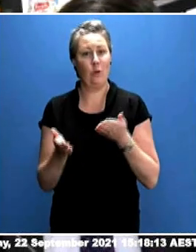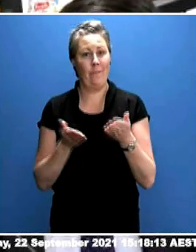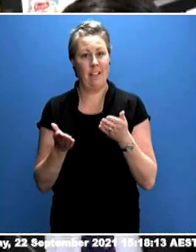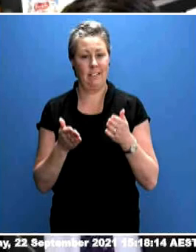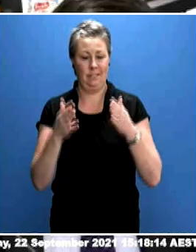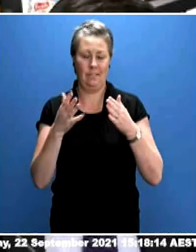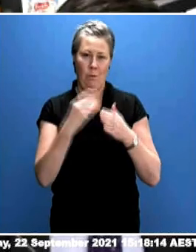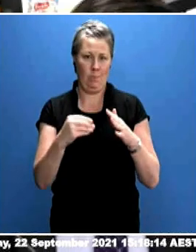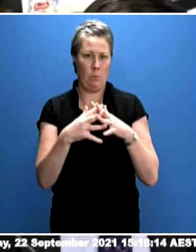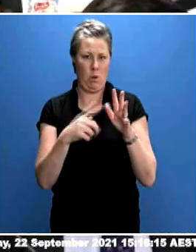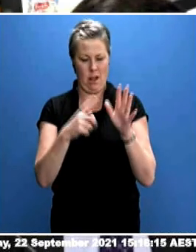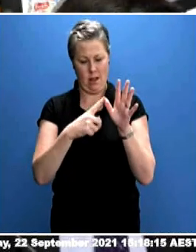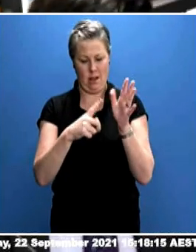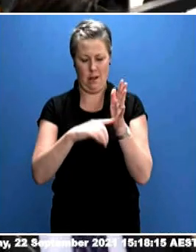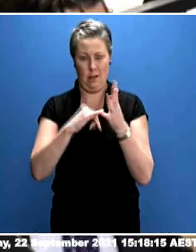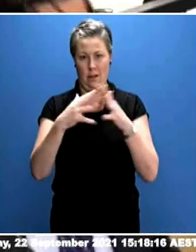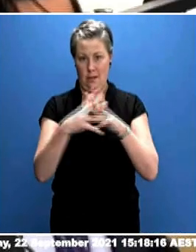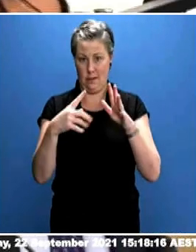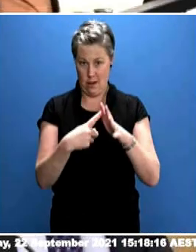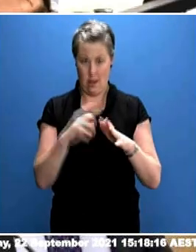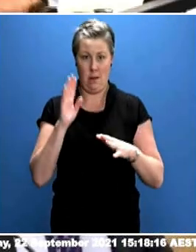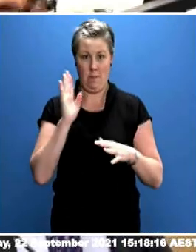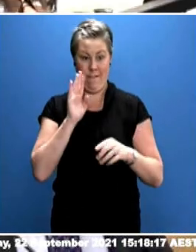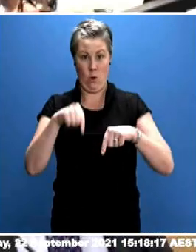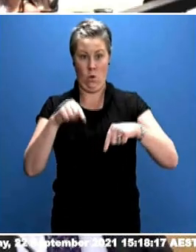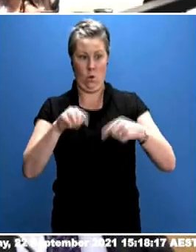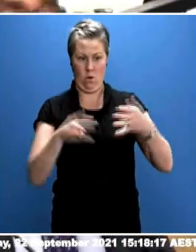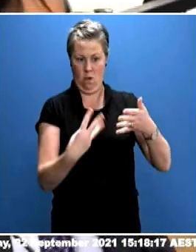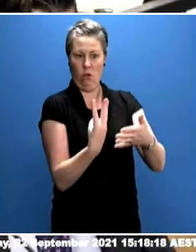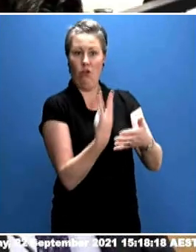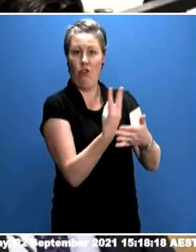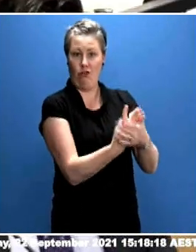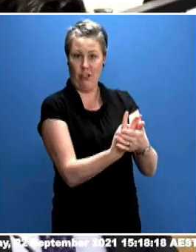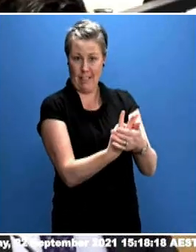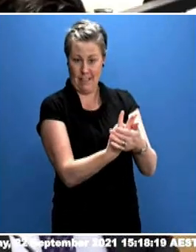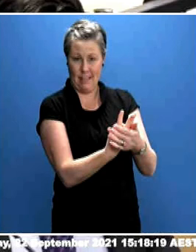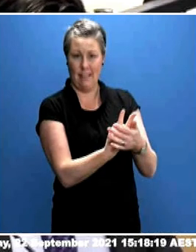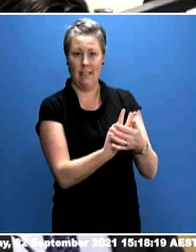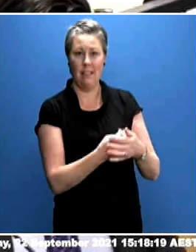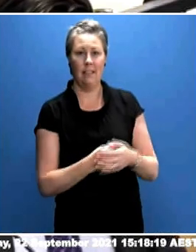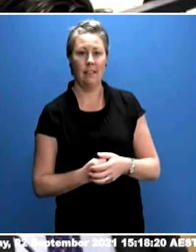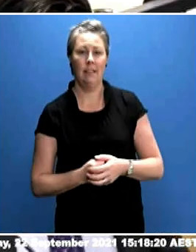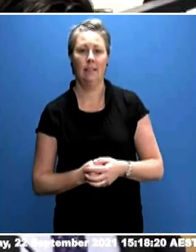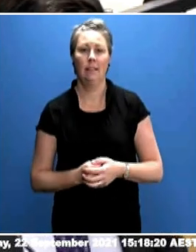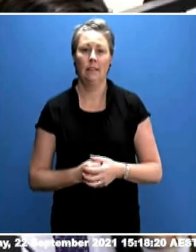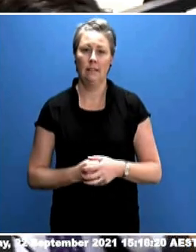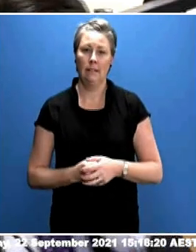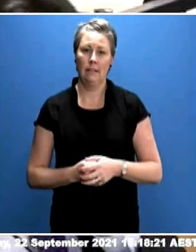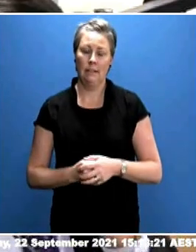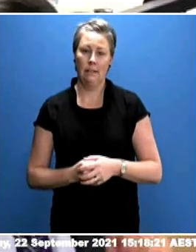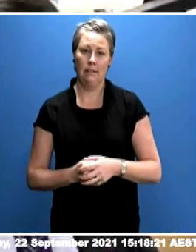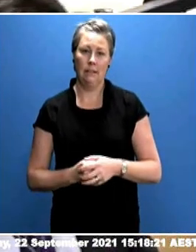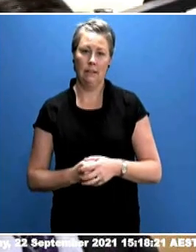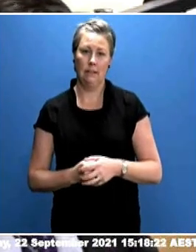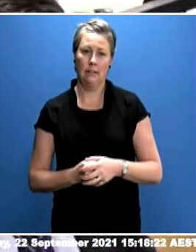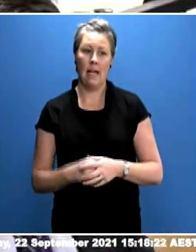morning, part of what was said was the importance of First Nations involvement.